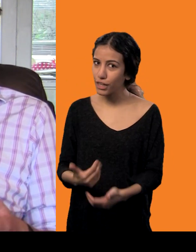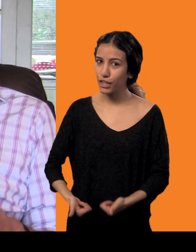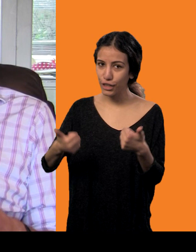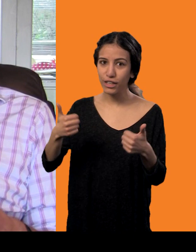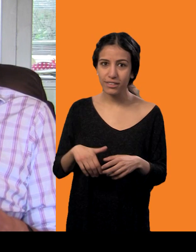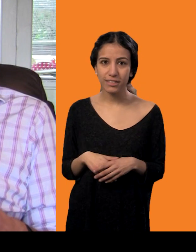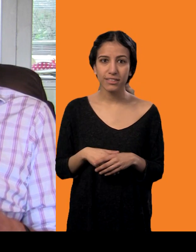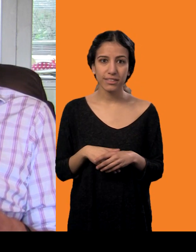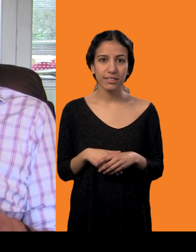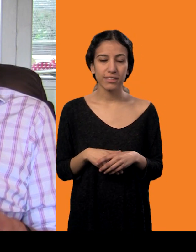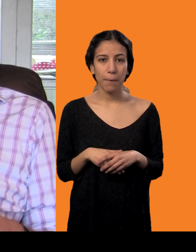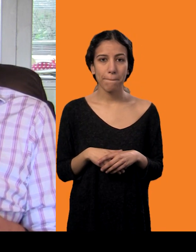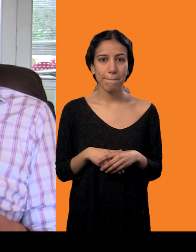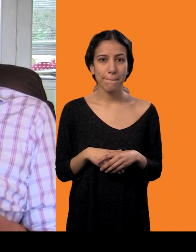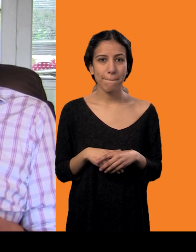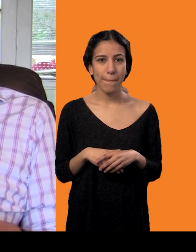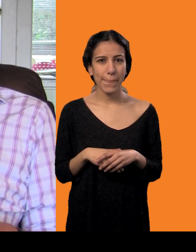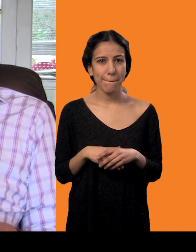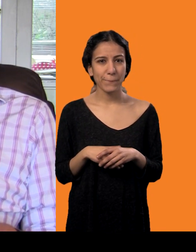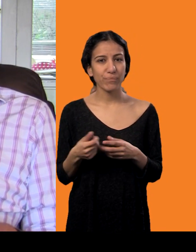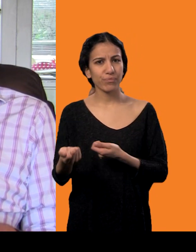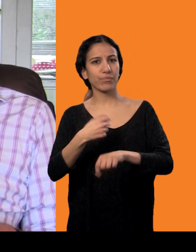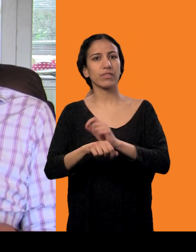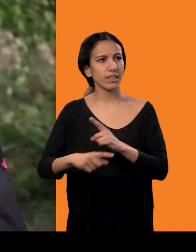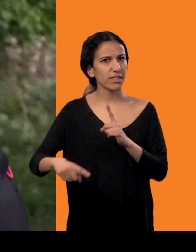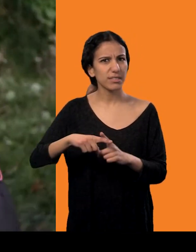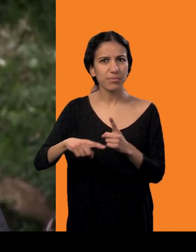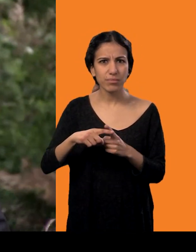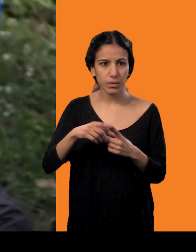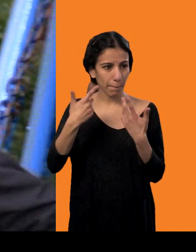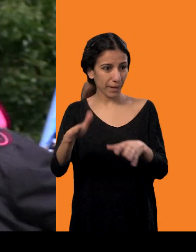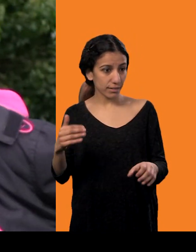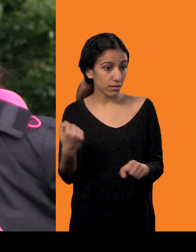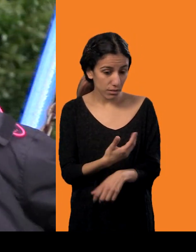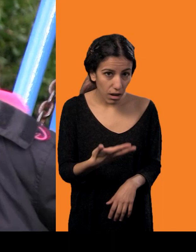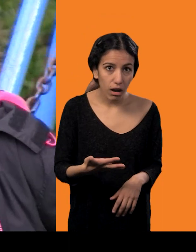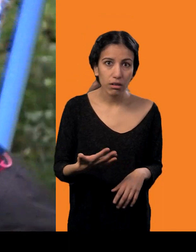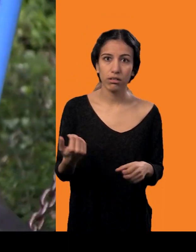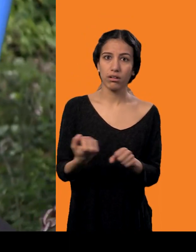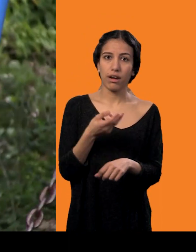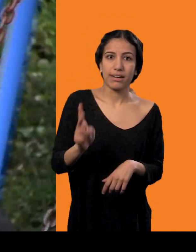to audiology herself yesterday so really good. Lucy: Turn it into a positive thing because once you've done it once